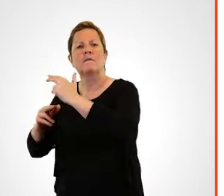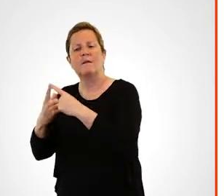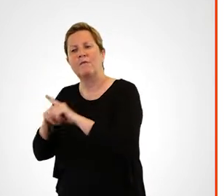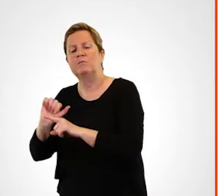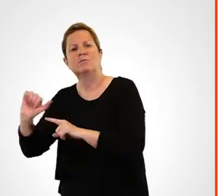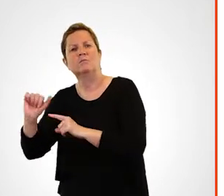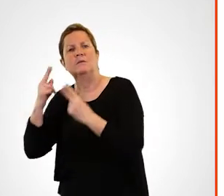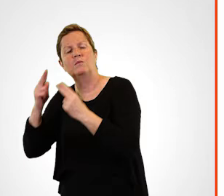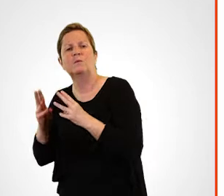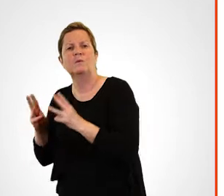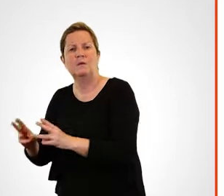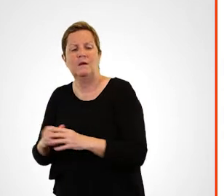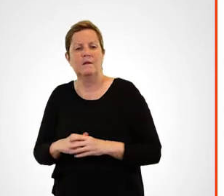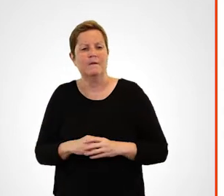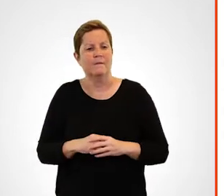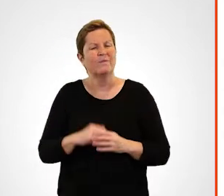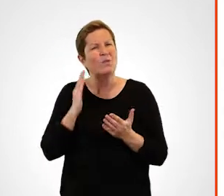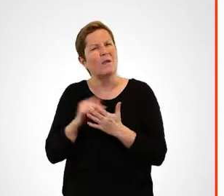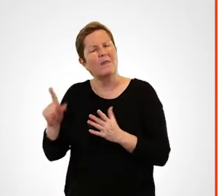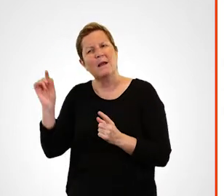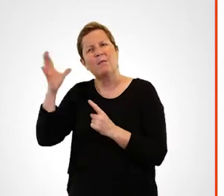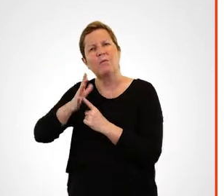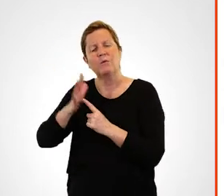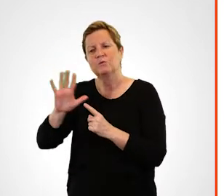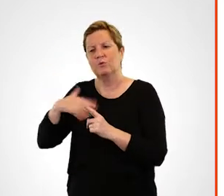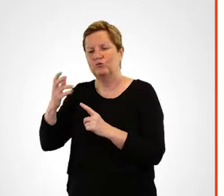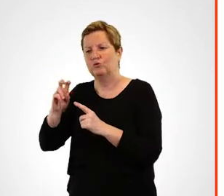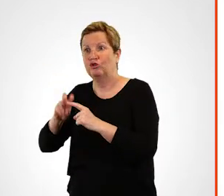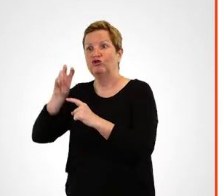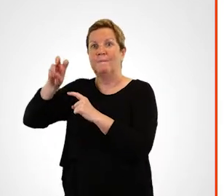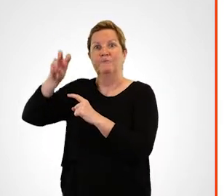In fact that's an important concept there, not to try to skip.